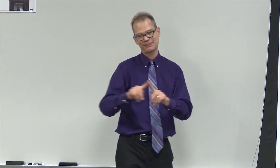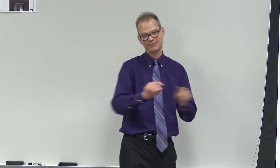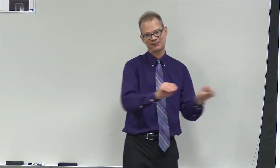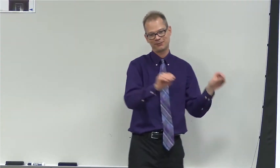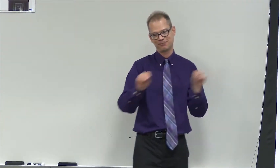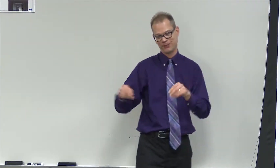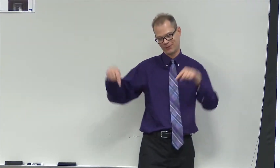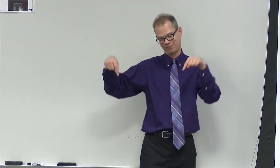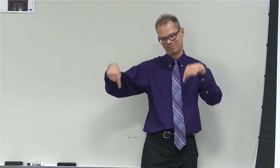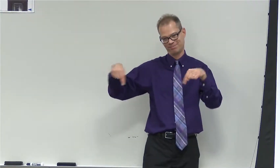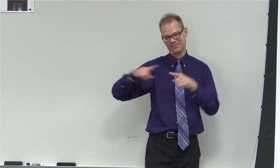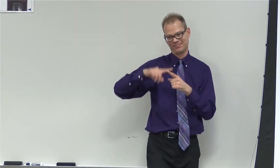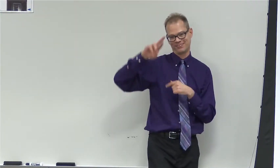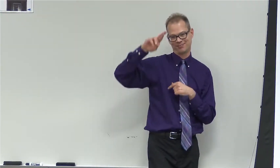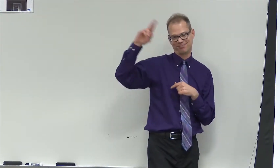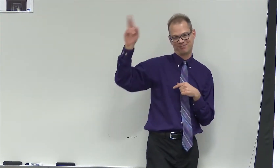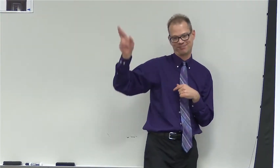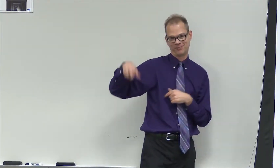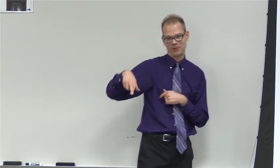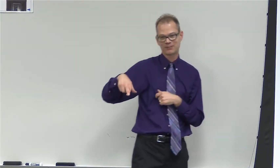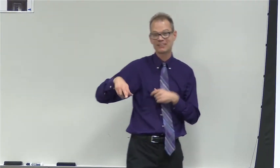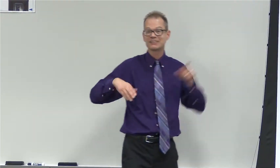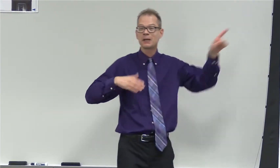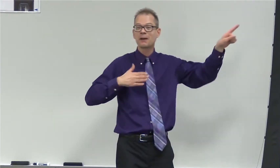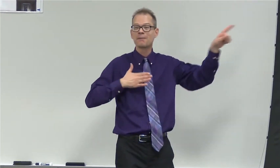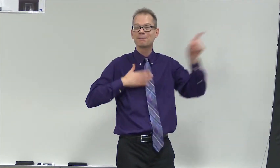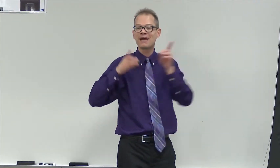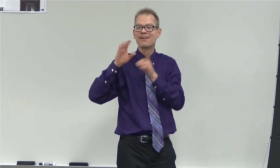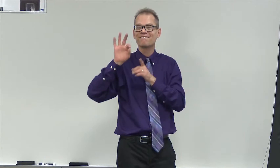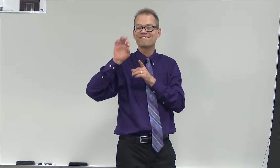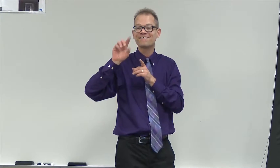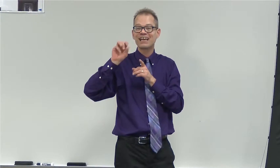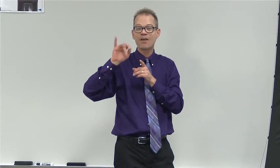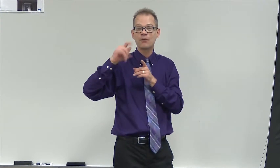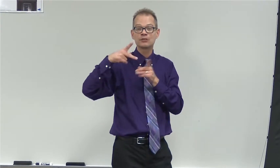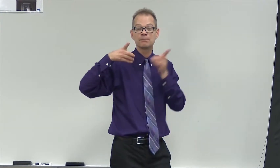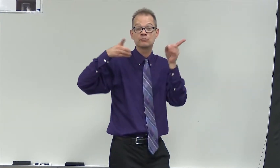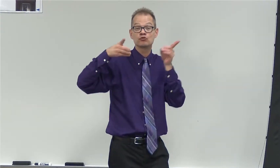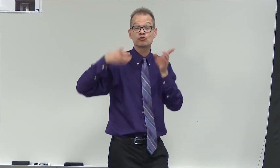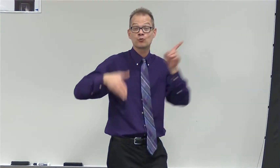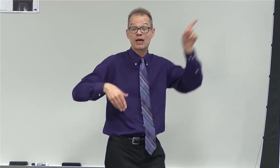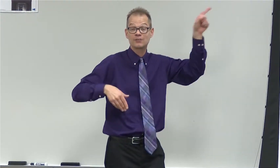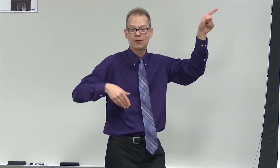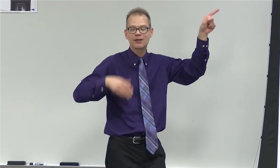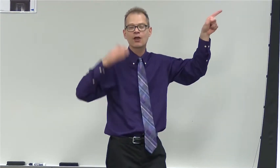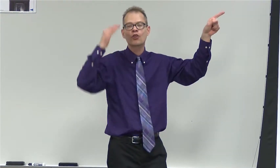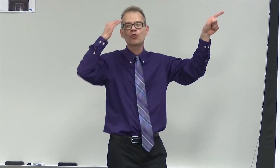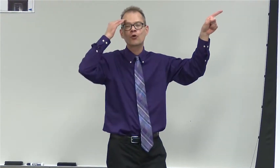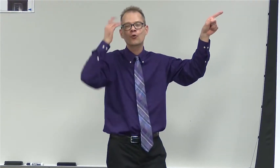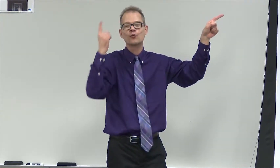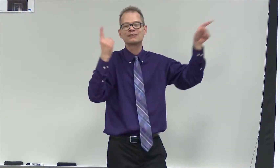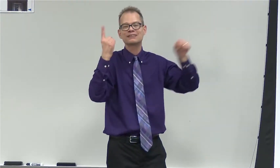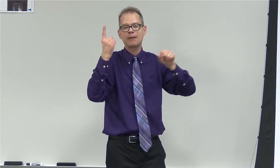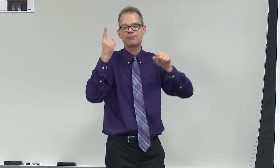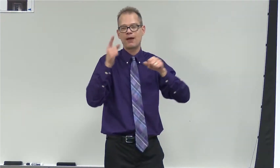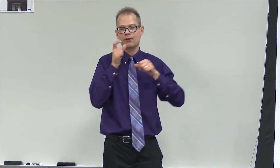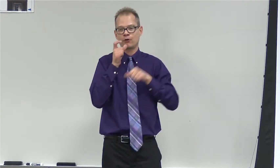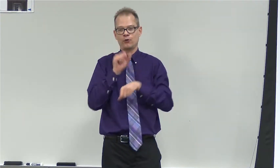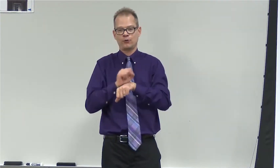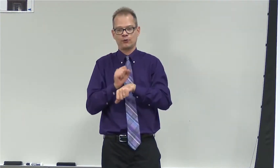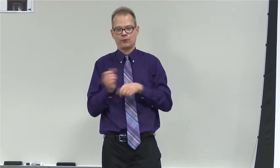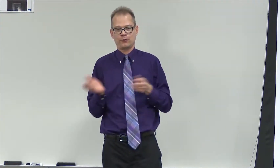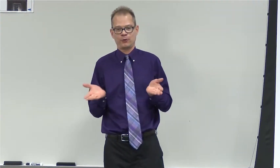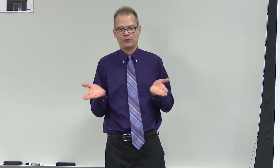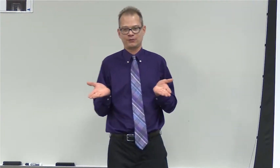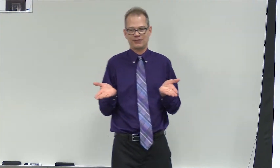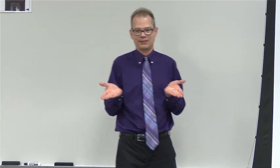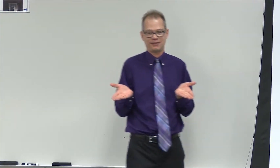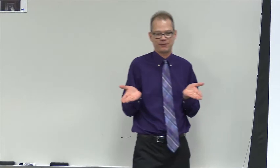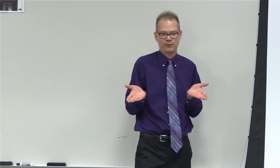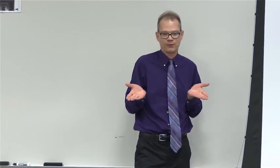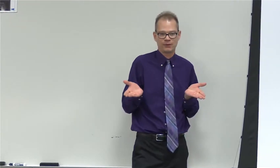So I had the opportunity to move here to Rochester.